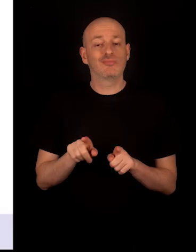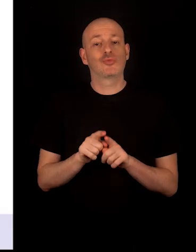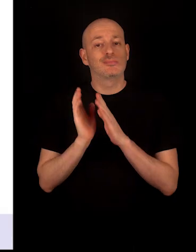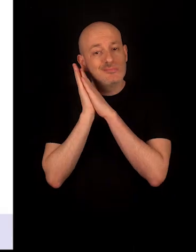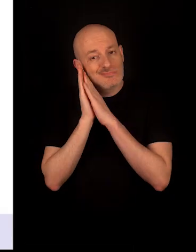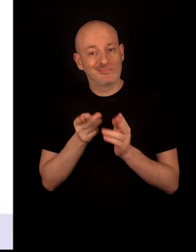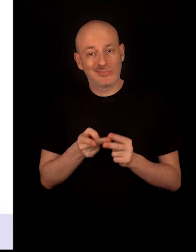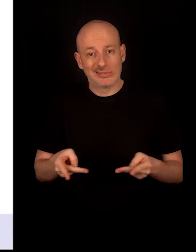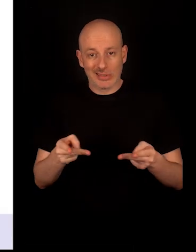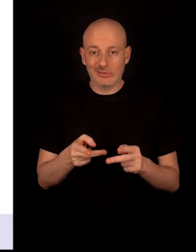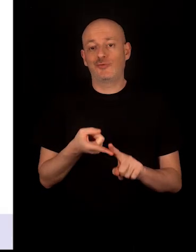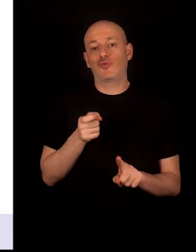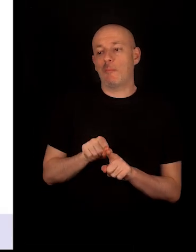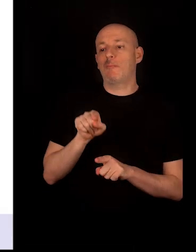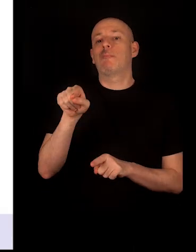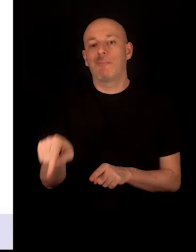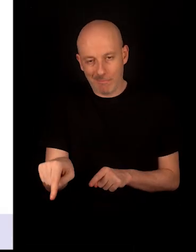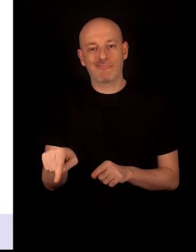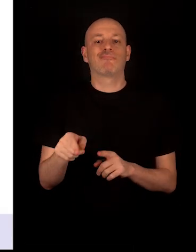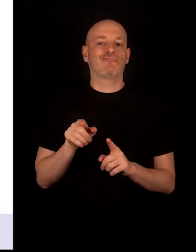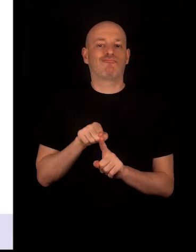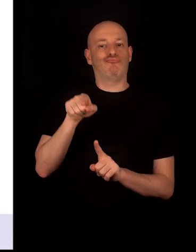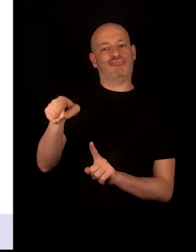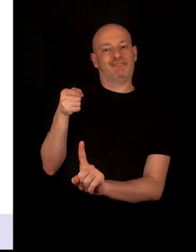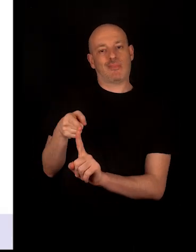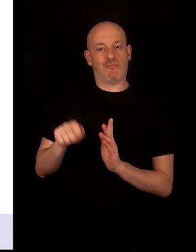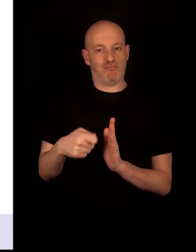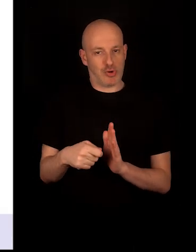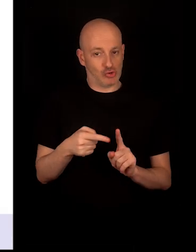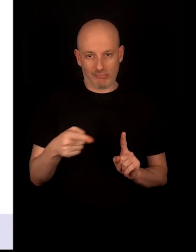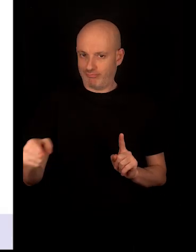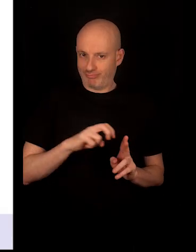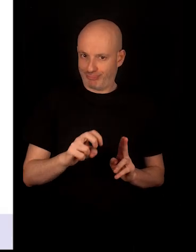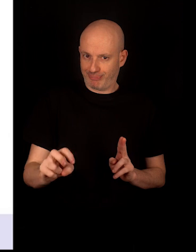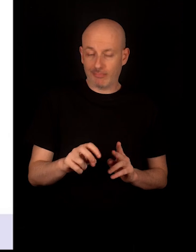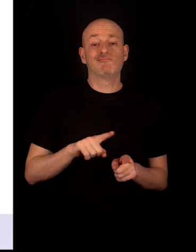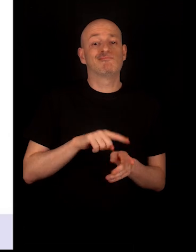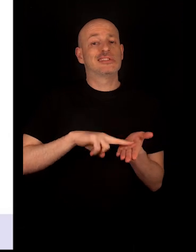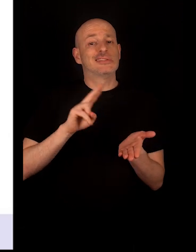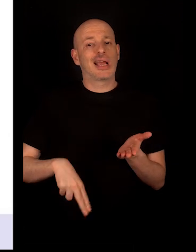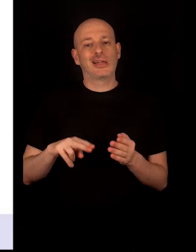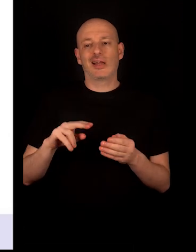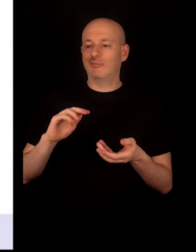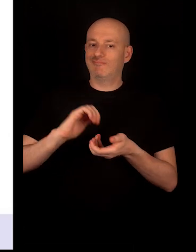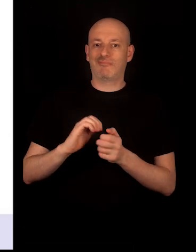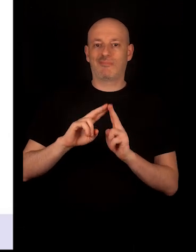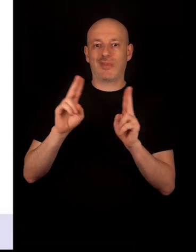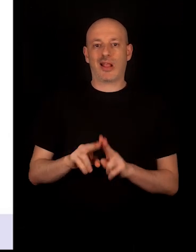from your place of residence to the destination. And then a signed letter from the international partner